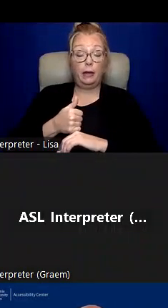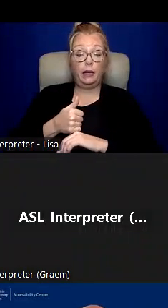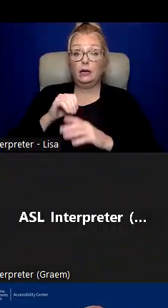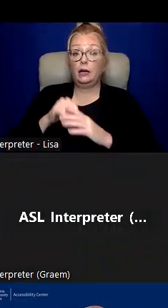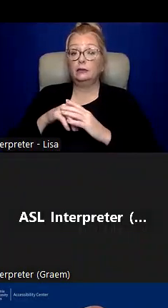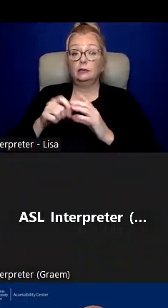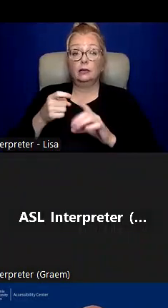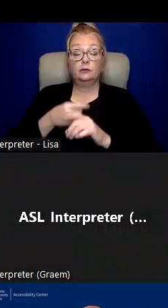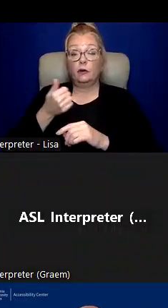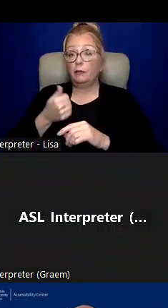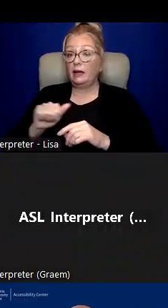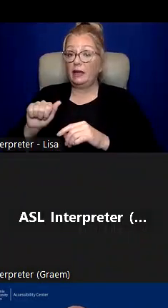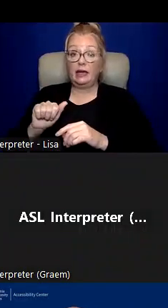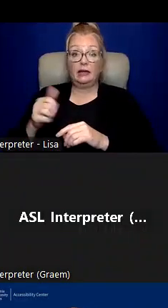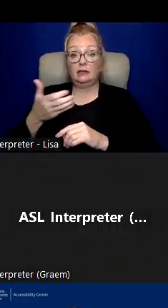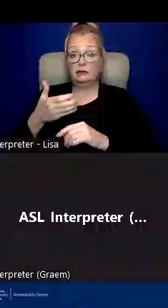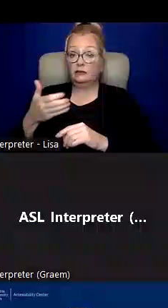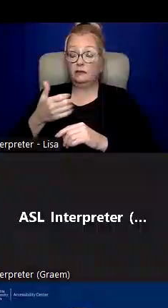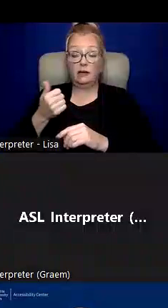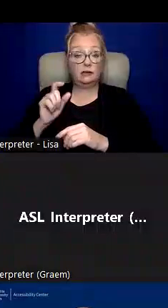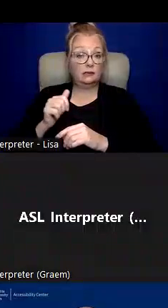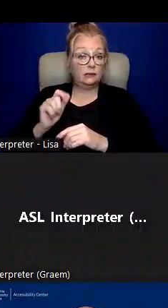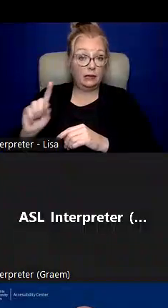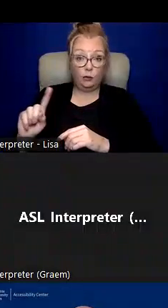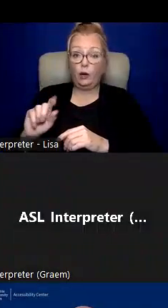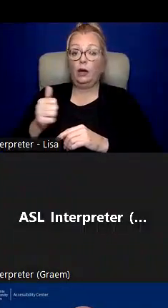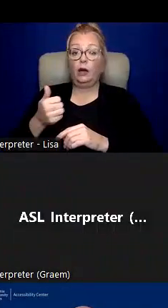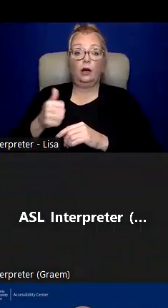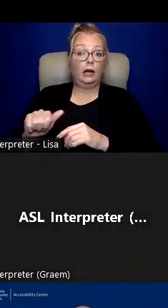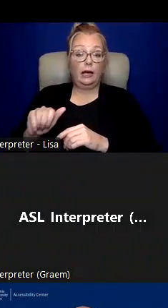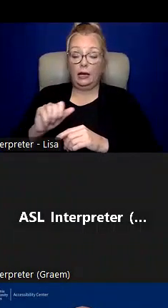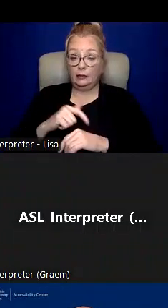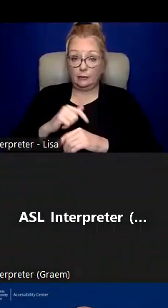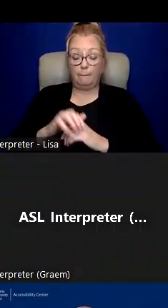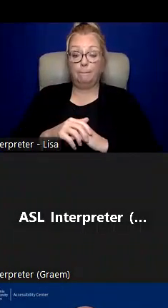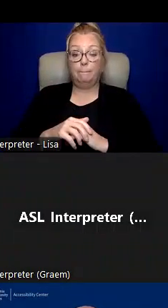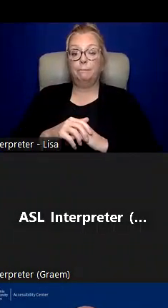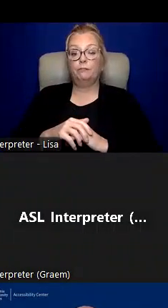anywhere, anytime? The next question is related to required usage.